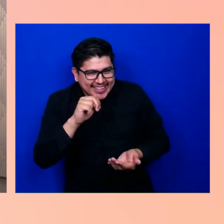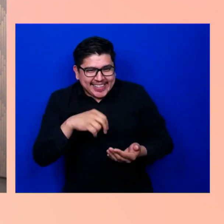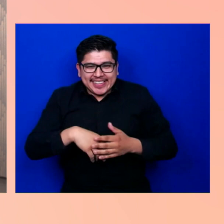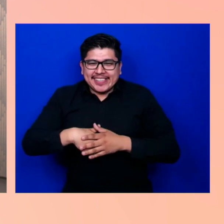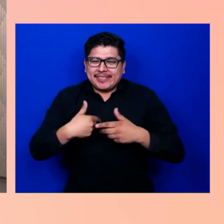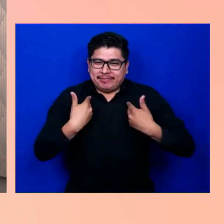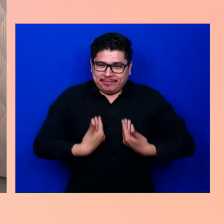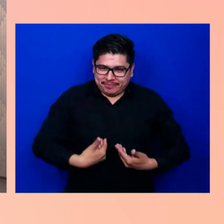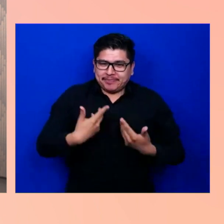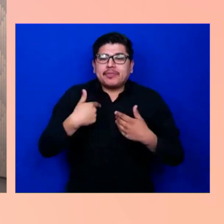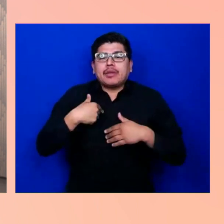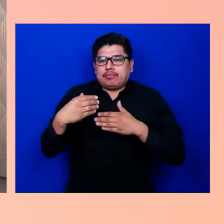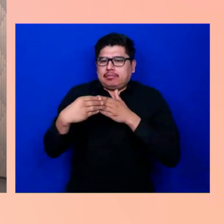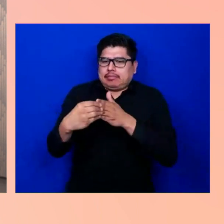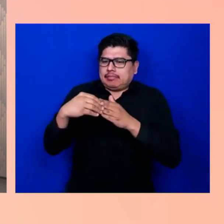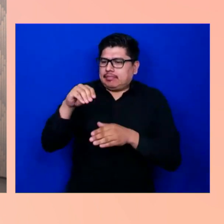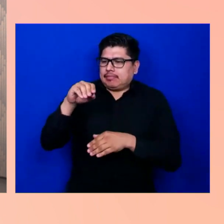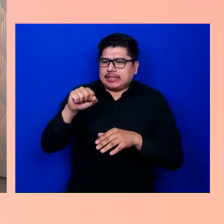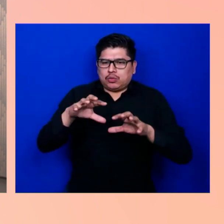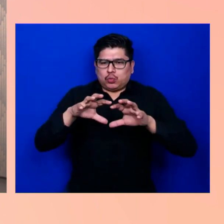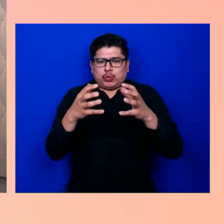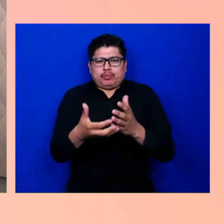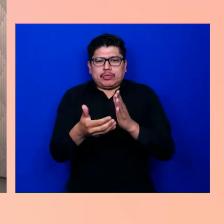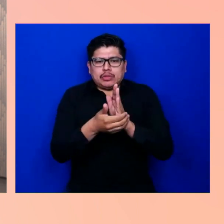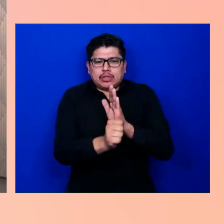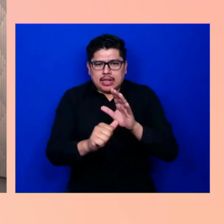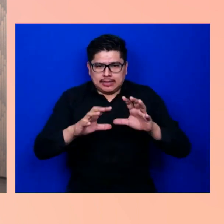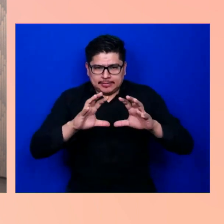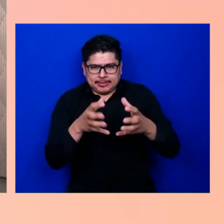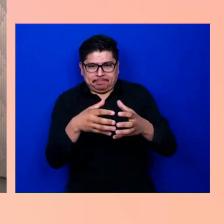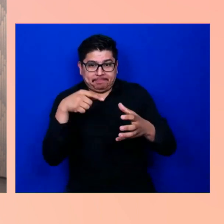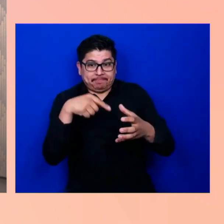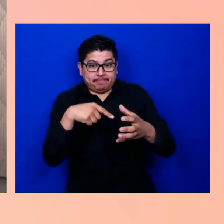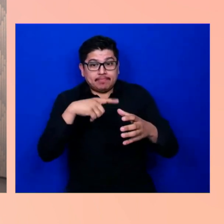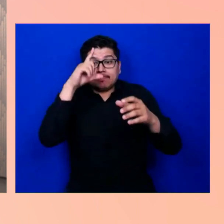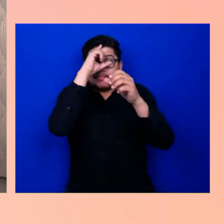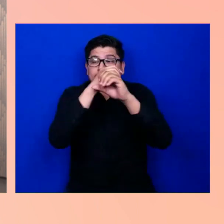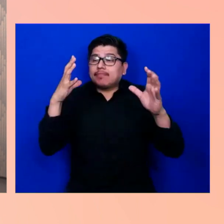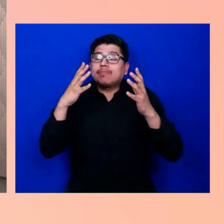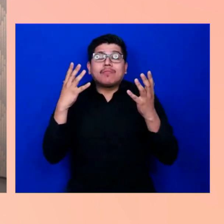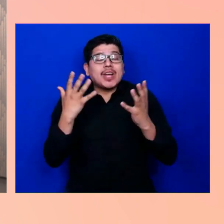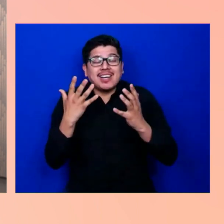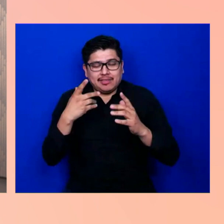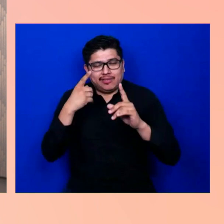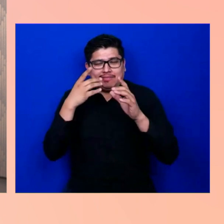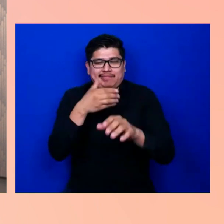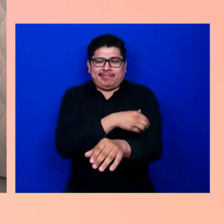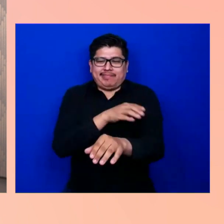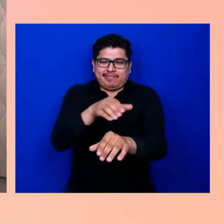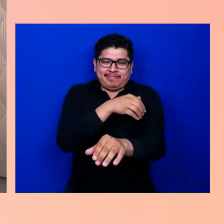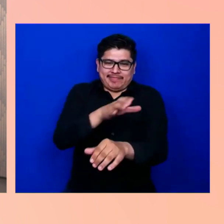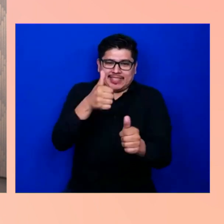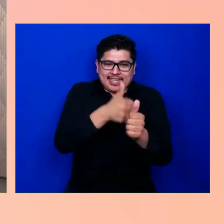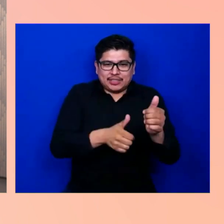Our company mission is to empower every person and every organization on the planet to achieve more.